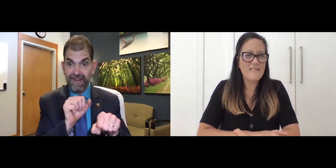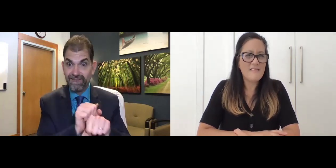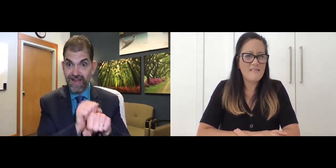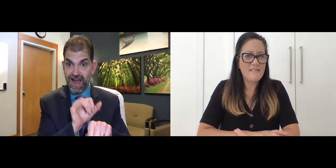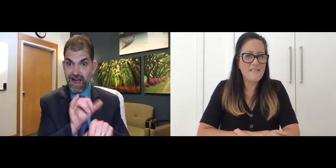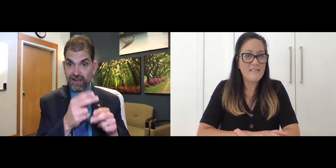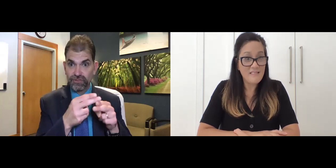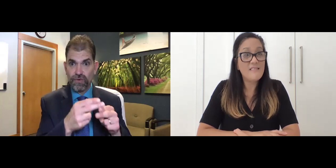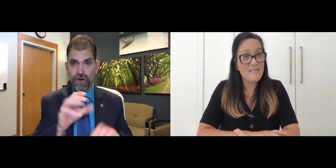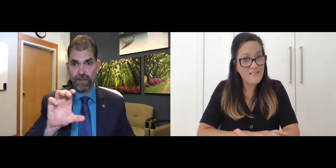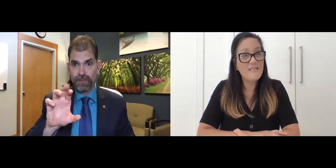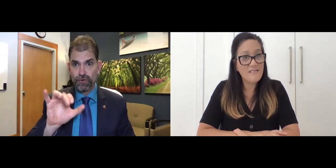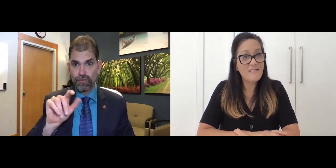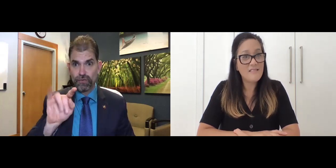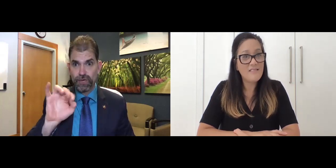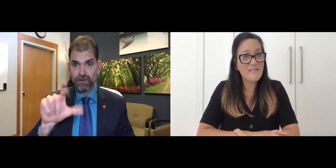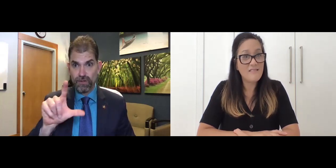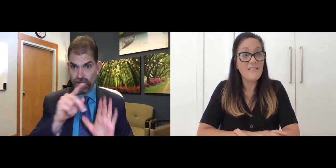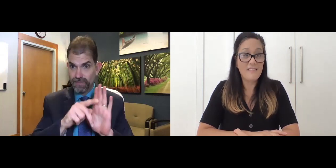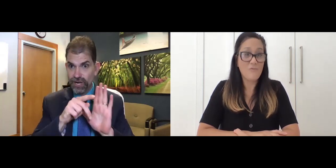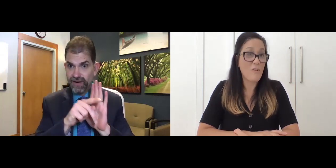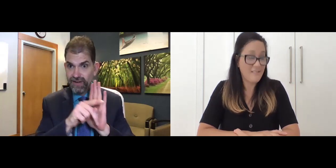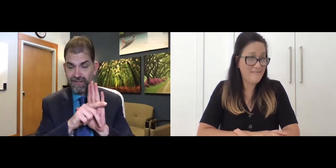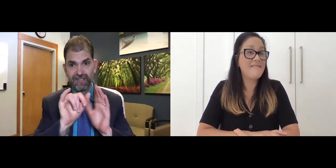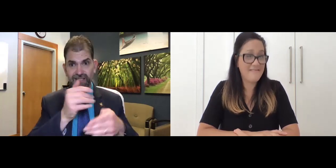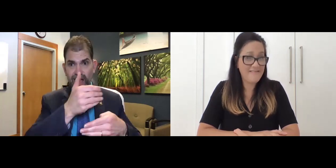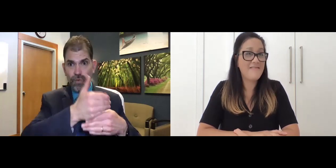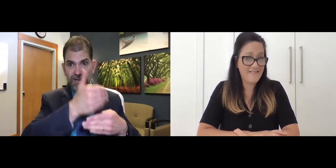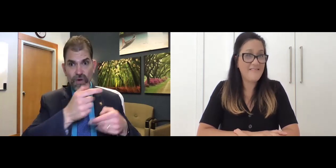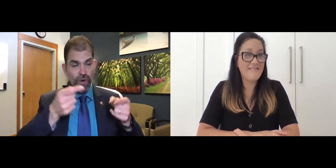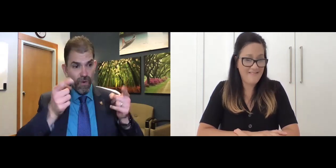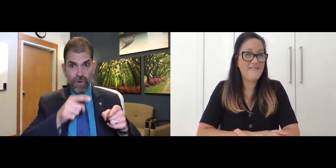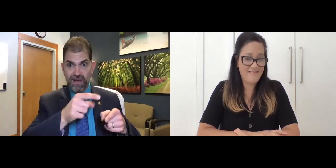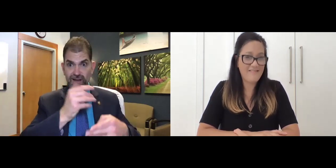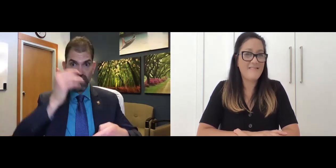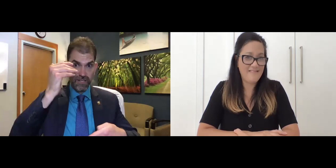That time period actually has a name. It's called the critical period